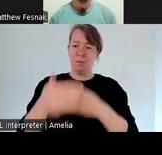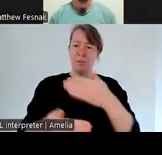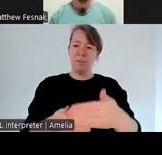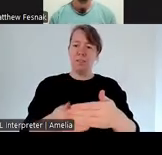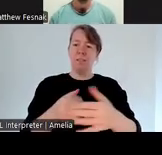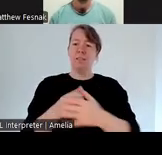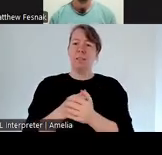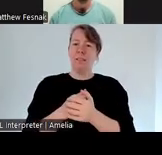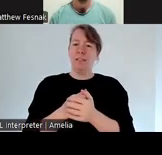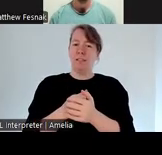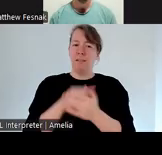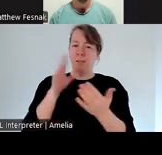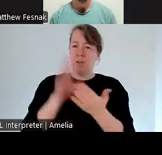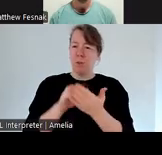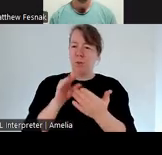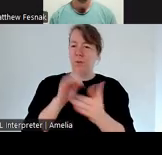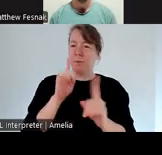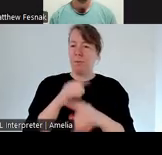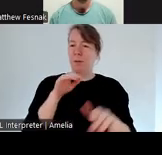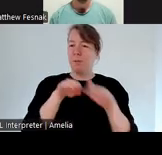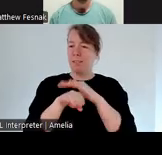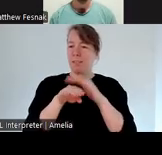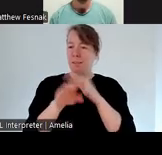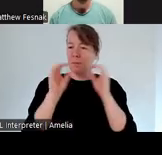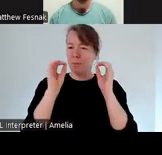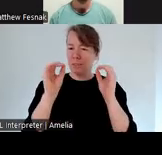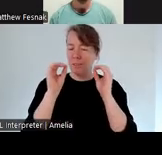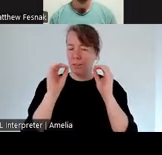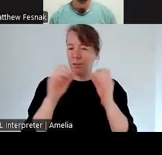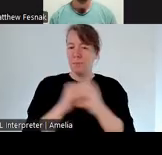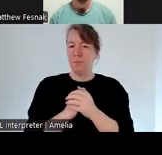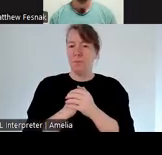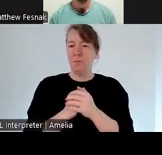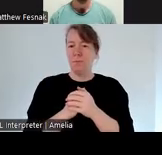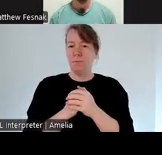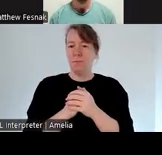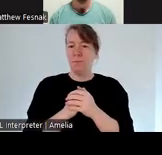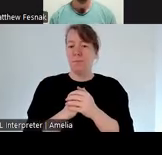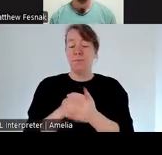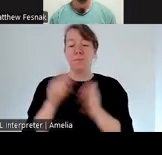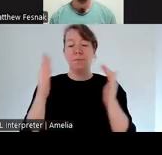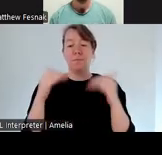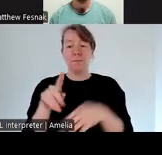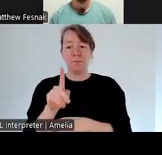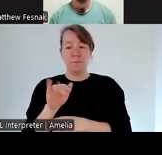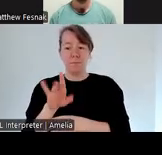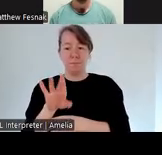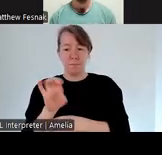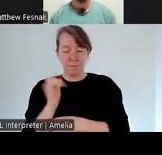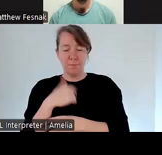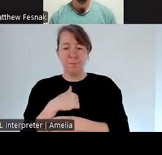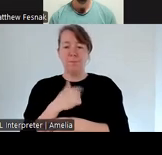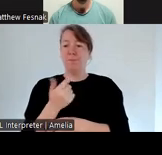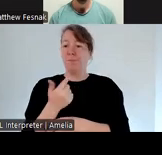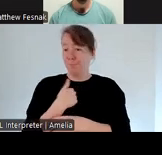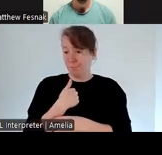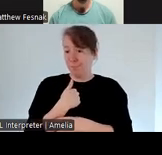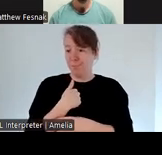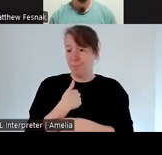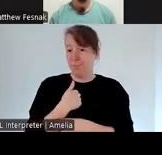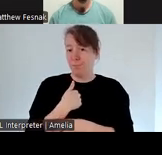(Katie Harding) Okay, so for me, I've been in teaching focused roles